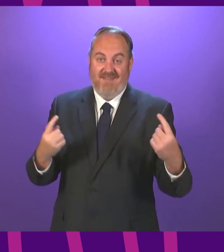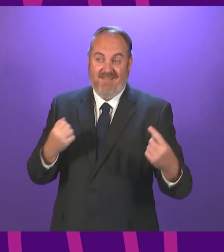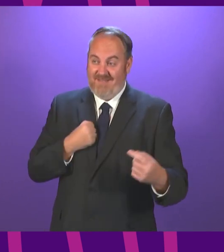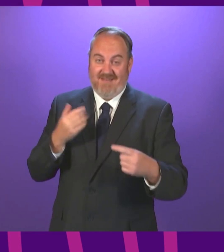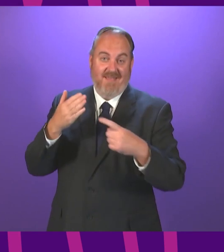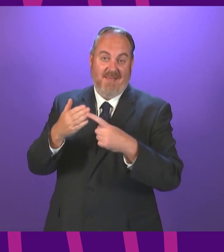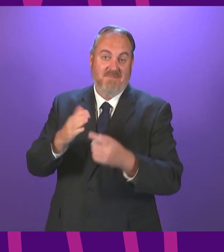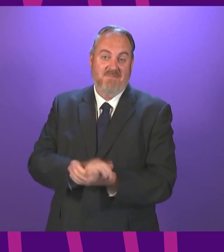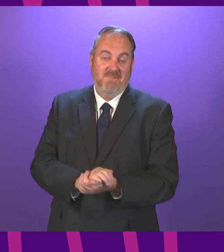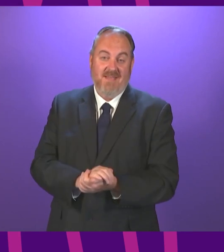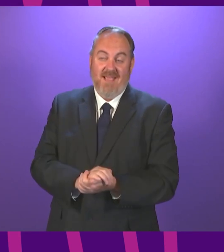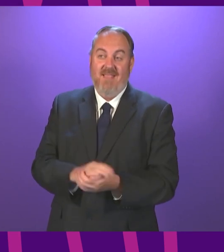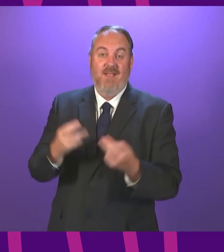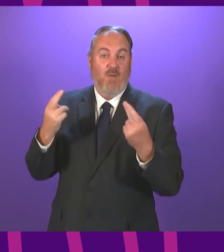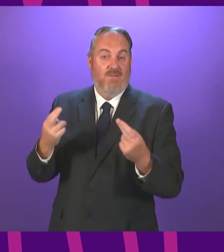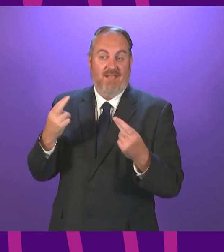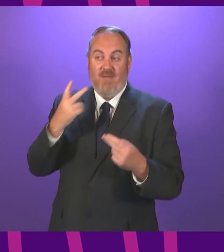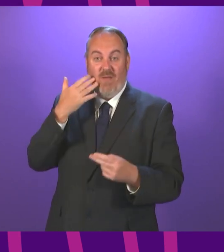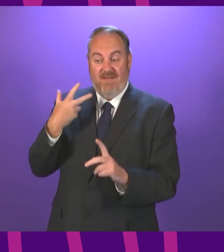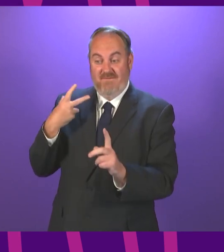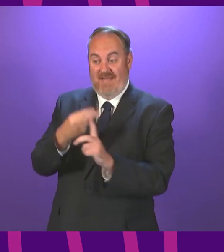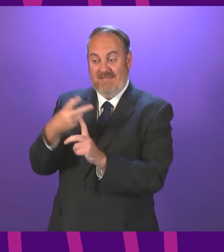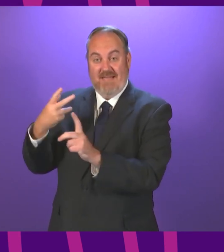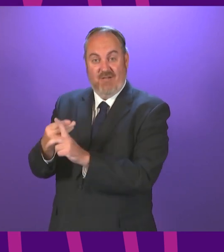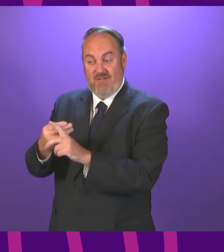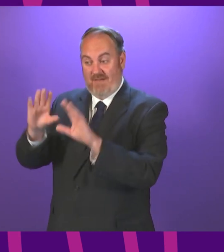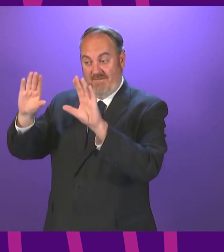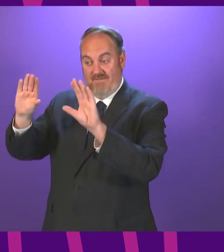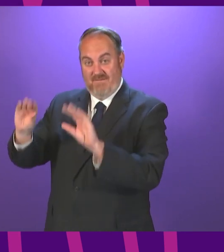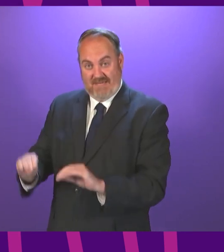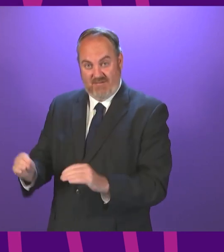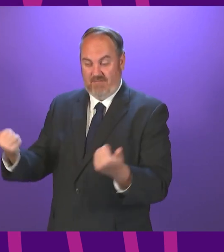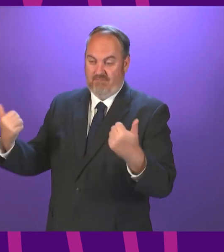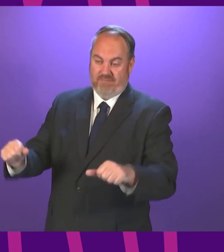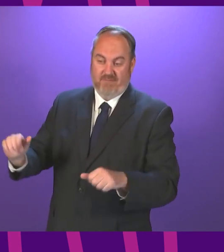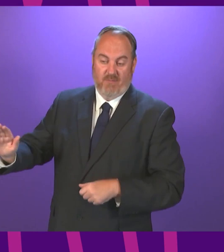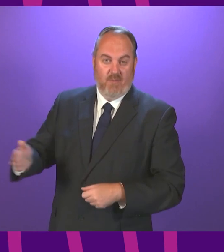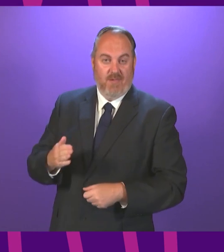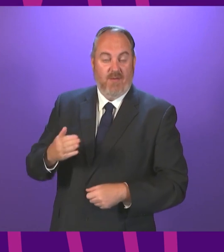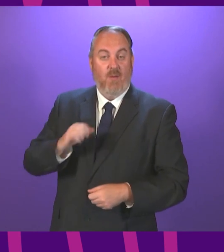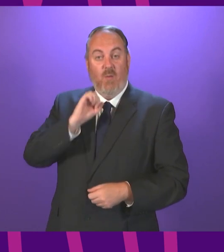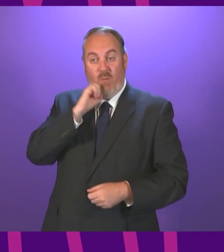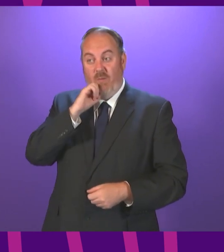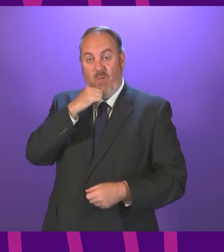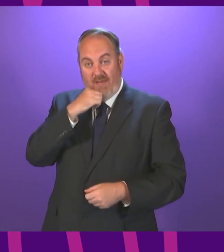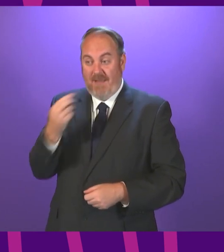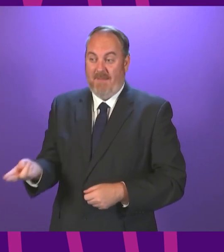As we continue towards completion of the vaccination programme, which still offers us the route back to greater normality,